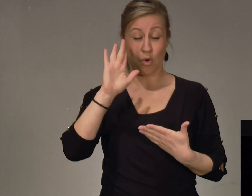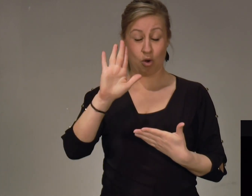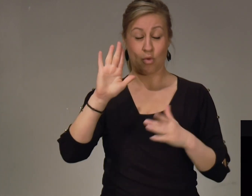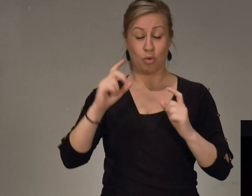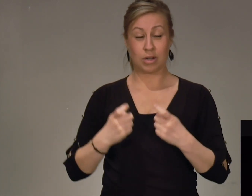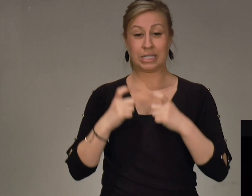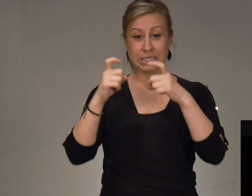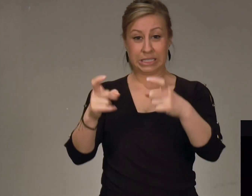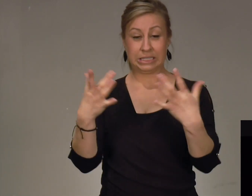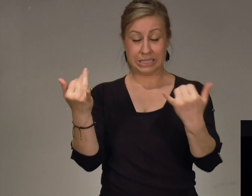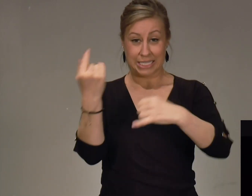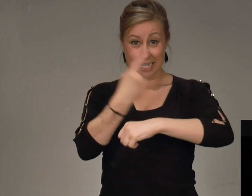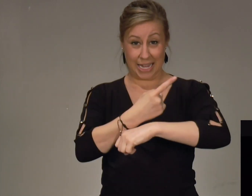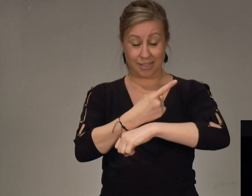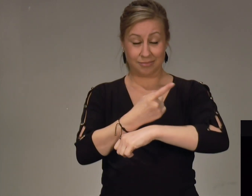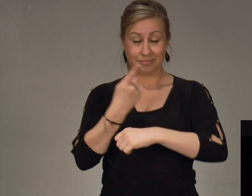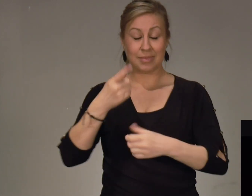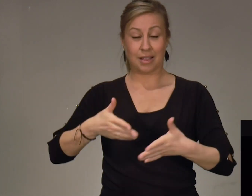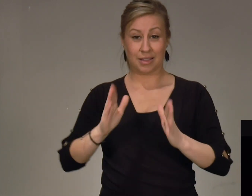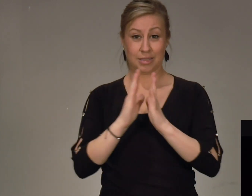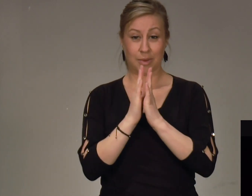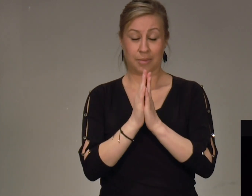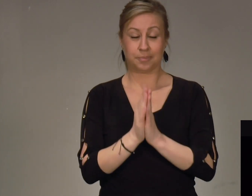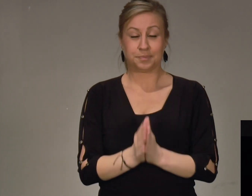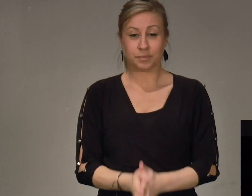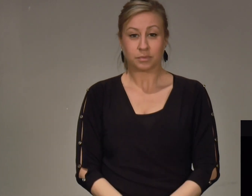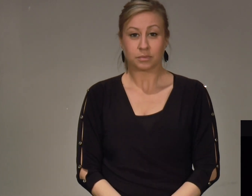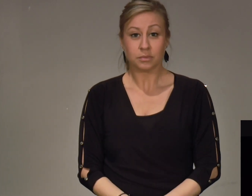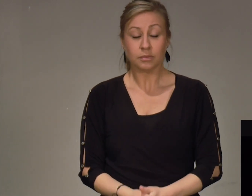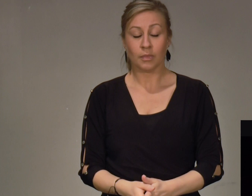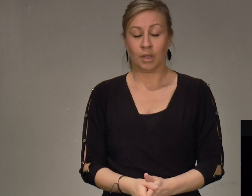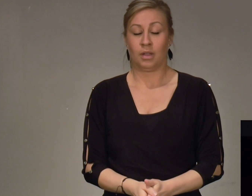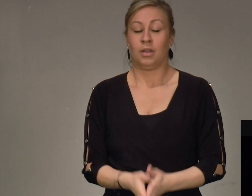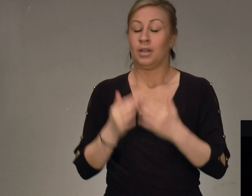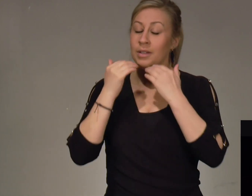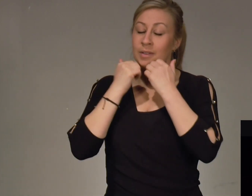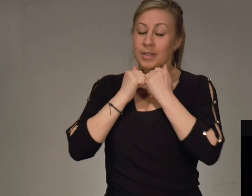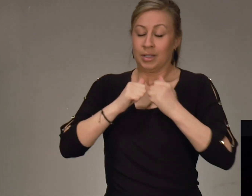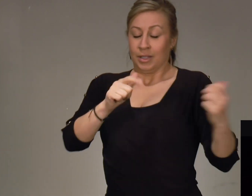Dear Lord, Thank You for the many blessings You have given us. Thank